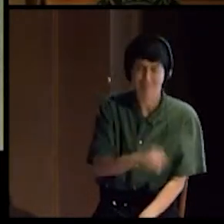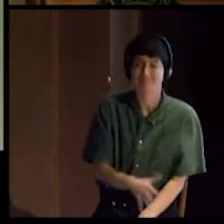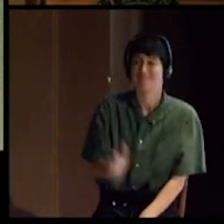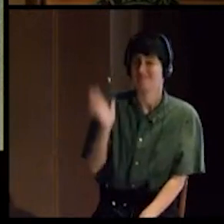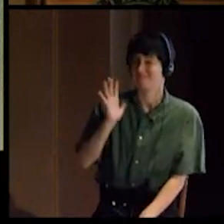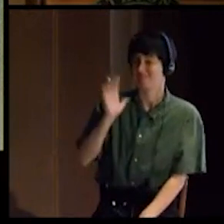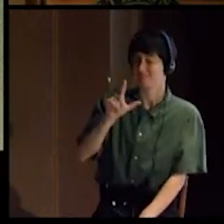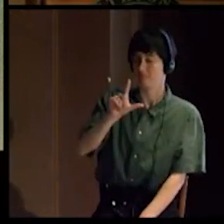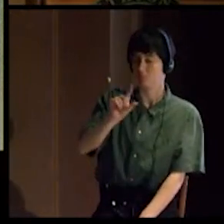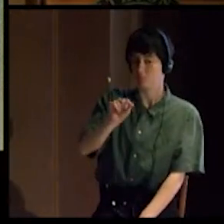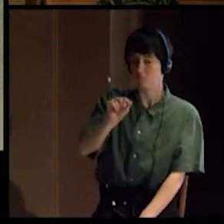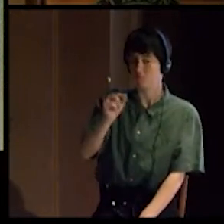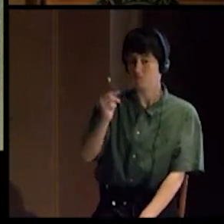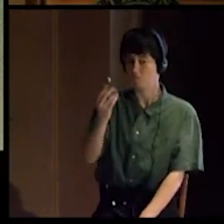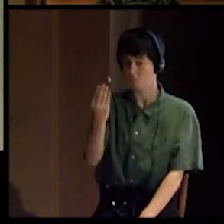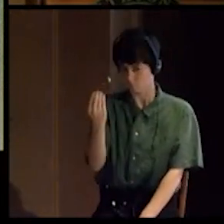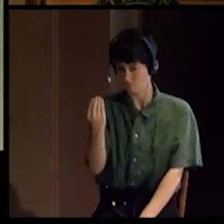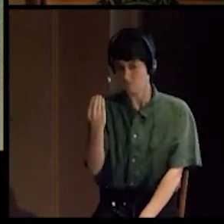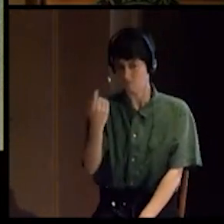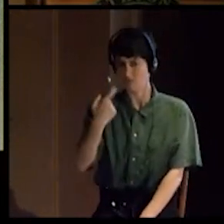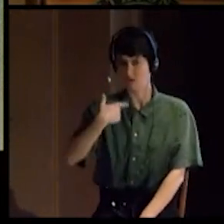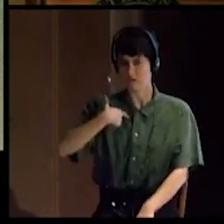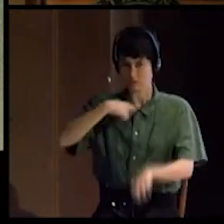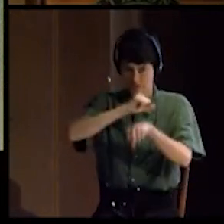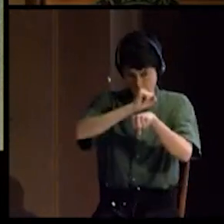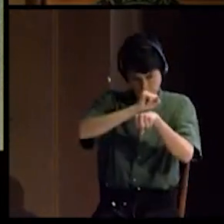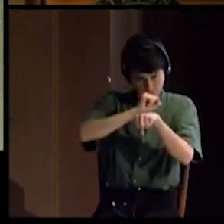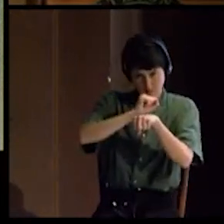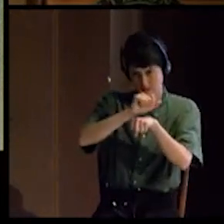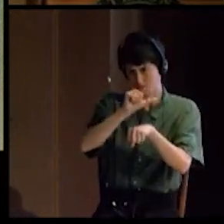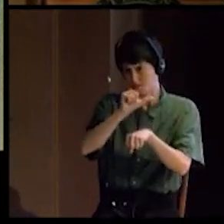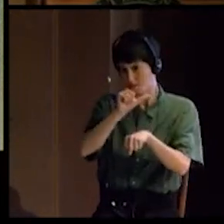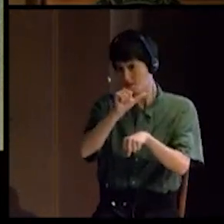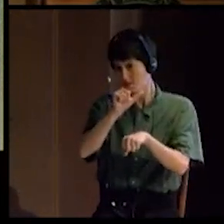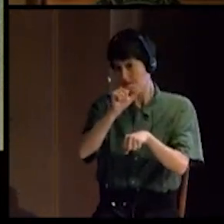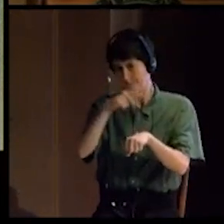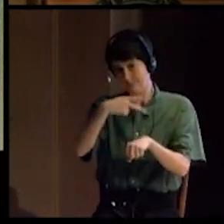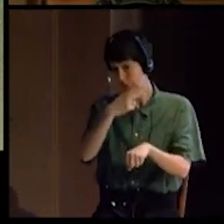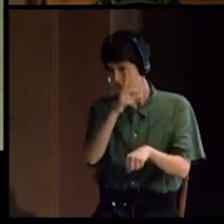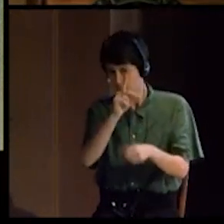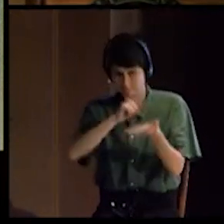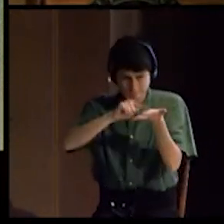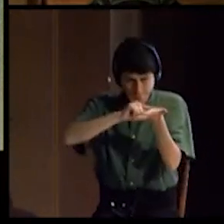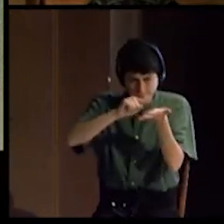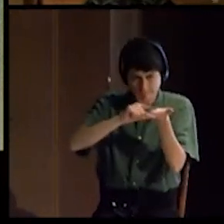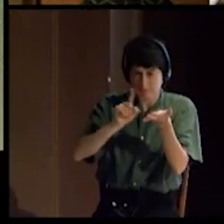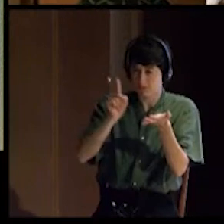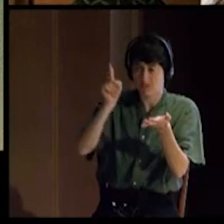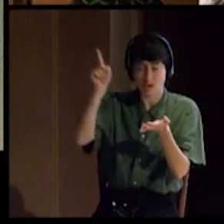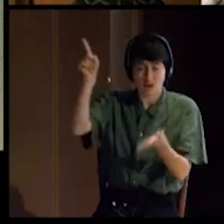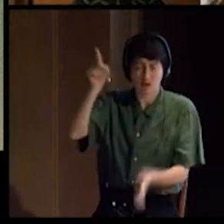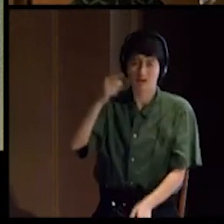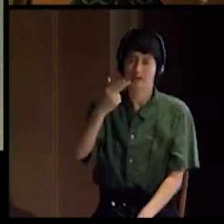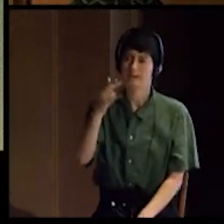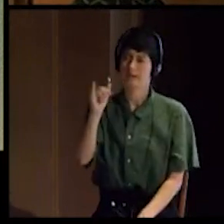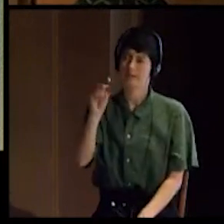when I was doing my PhD research up in the Himalayas. And I was working at about 10,000 feet, and it was really, really cold.